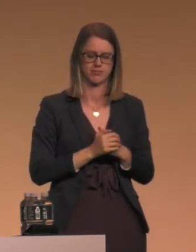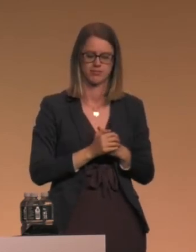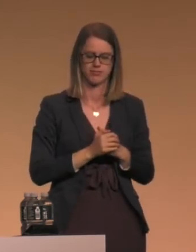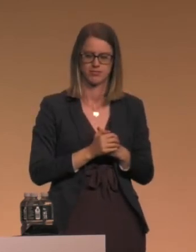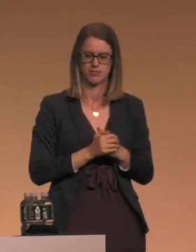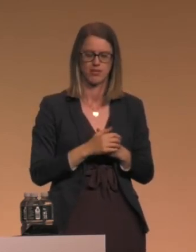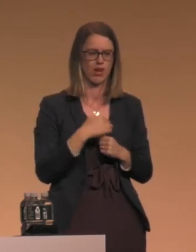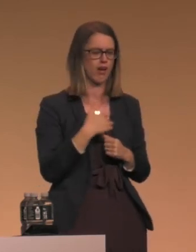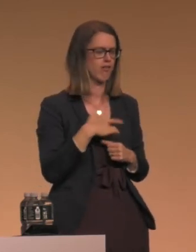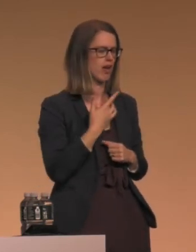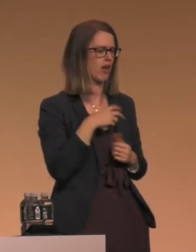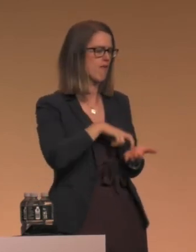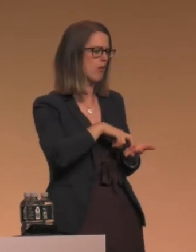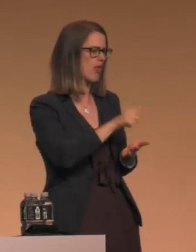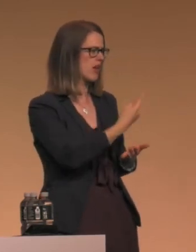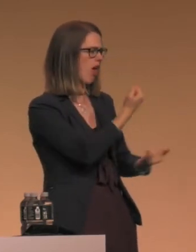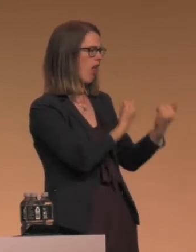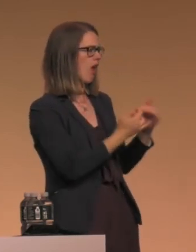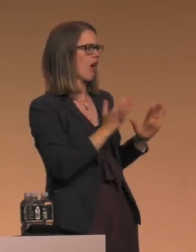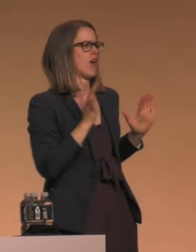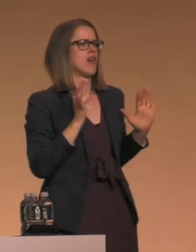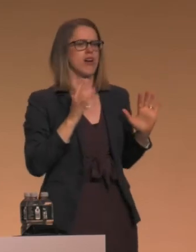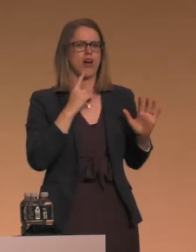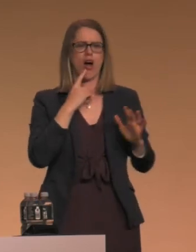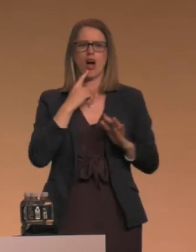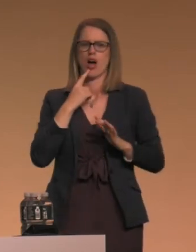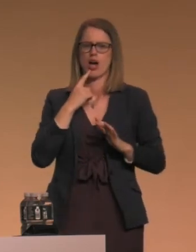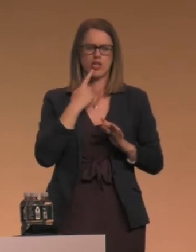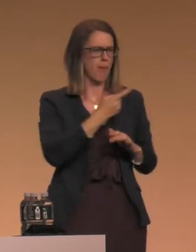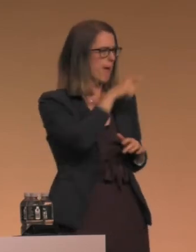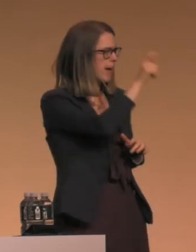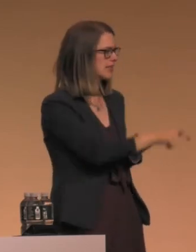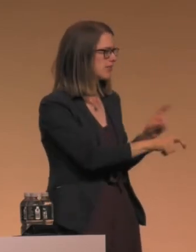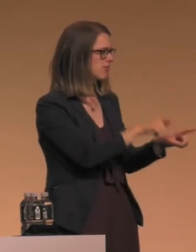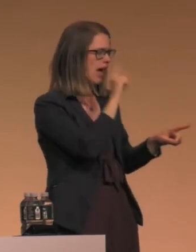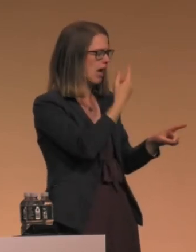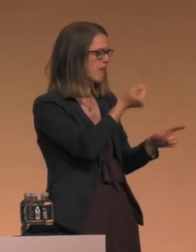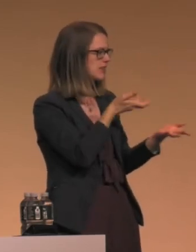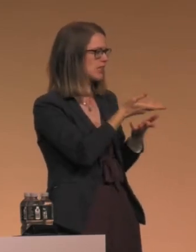I was feeling particularly vulnerable that day, and I told my rather aggro patient that I could not have this discussion with them.